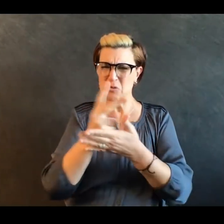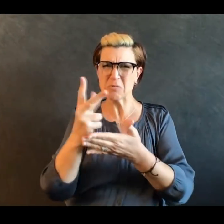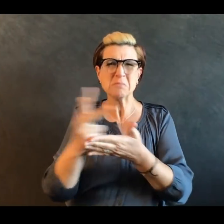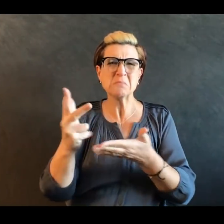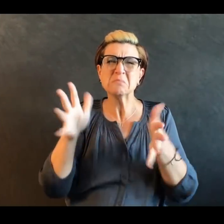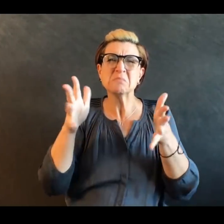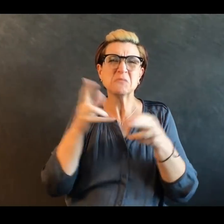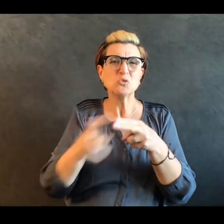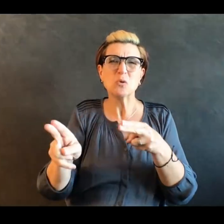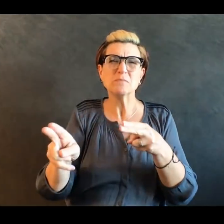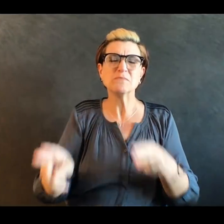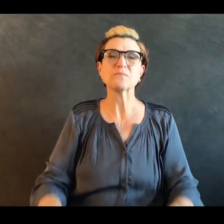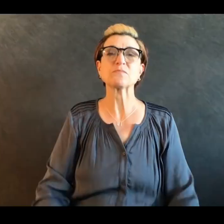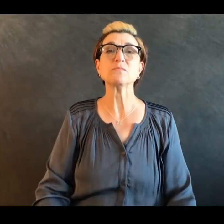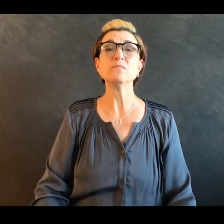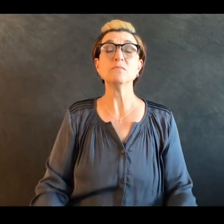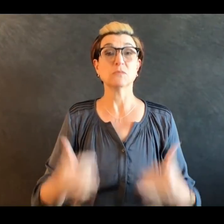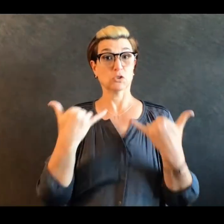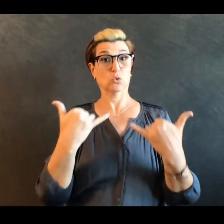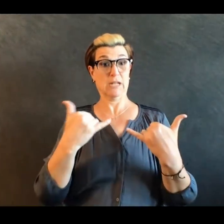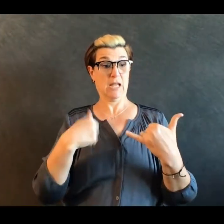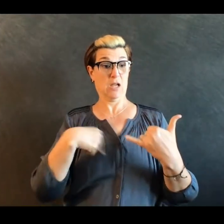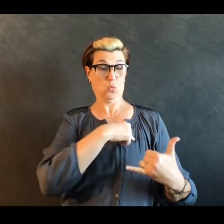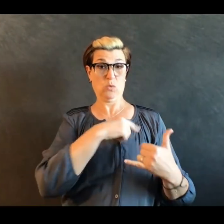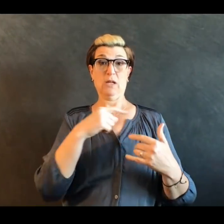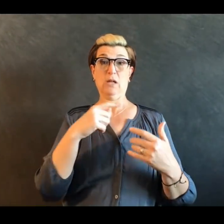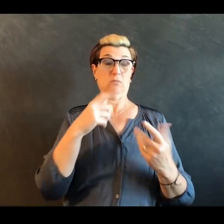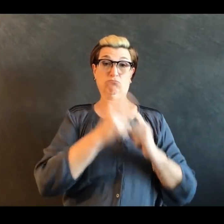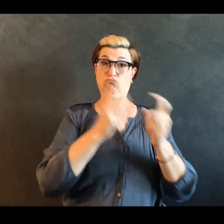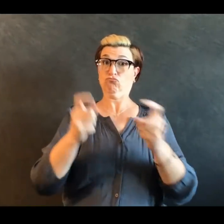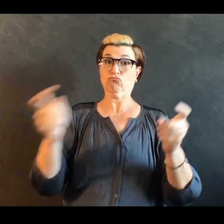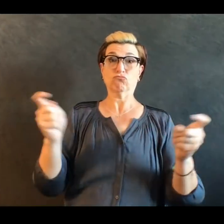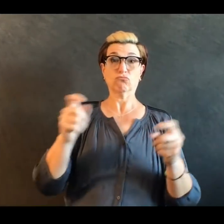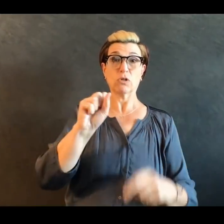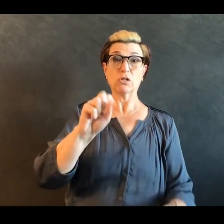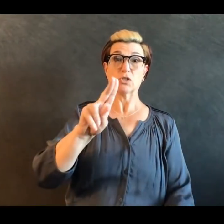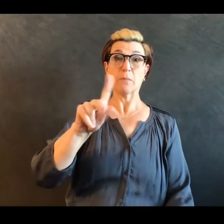amounts of medical supplies to states across the country through project air